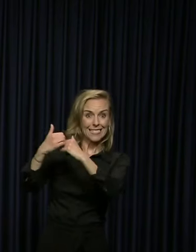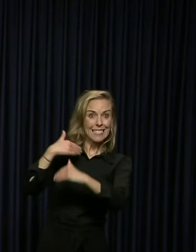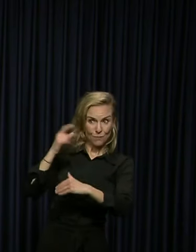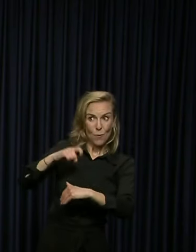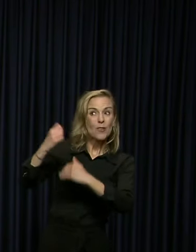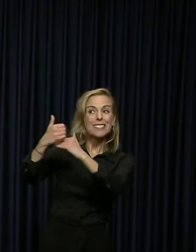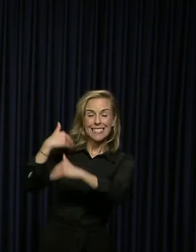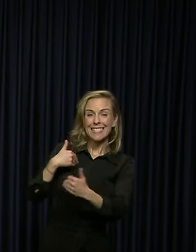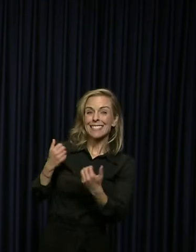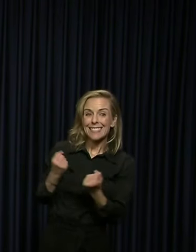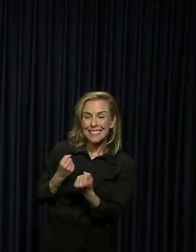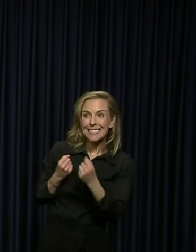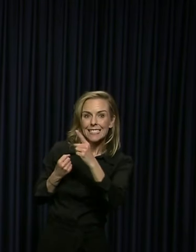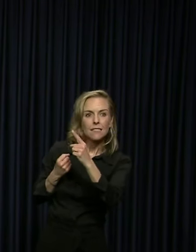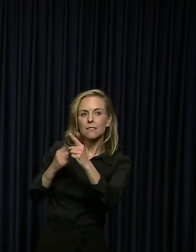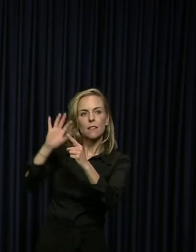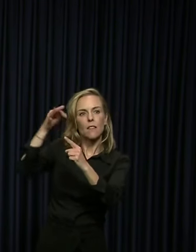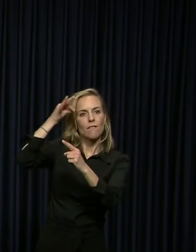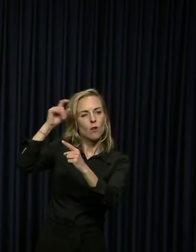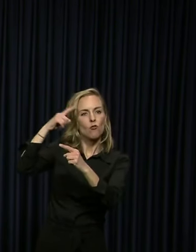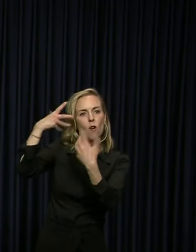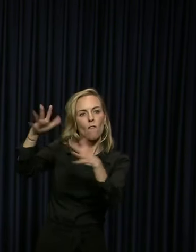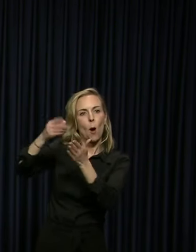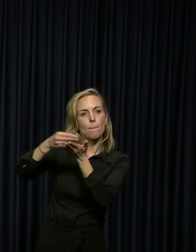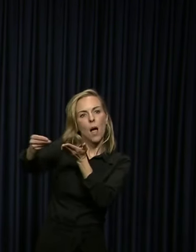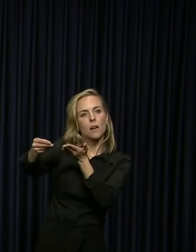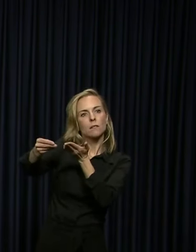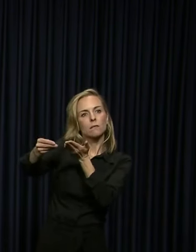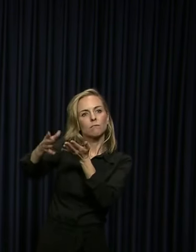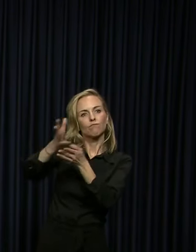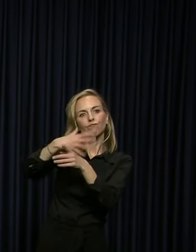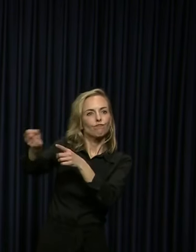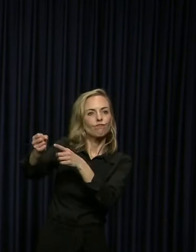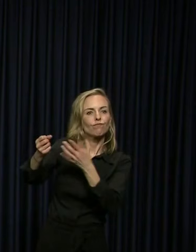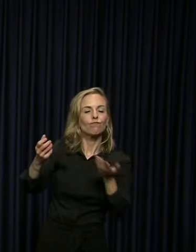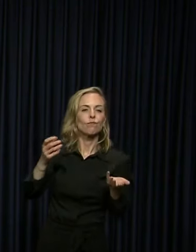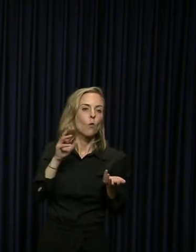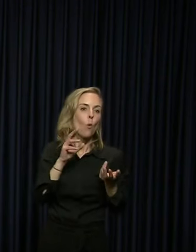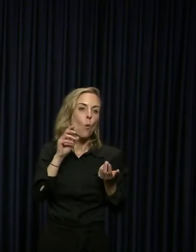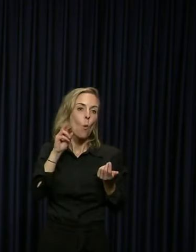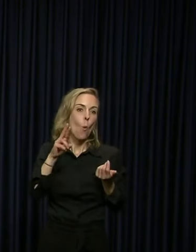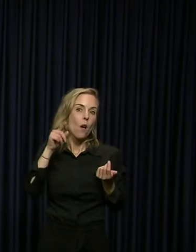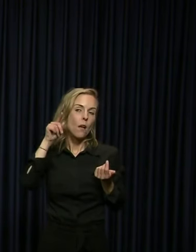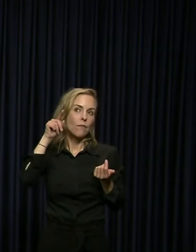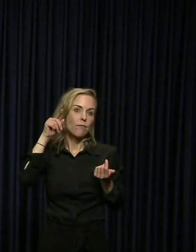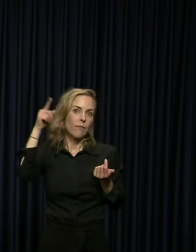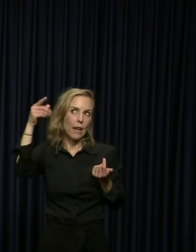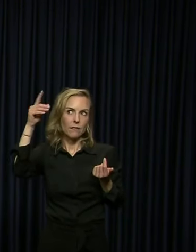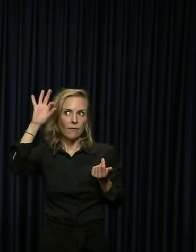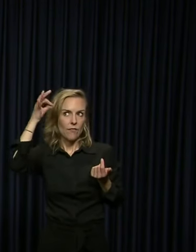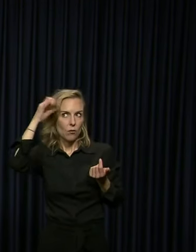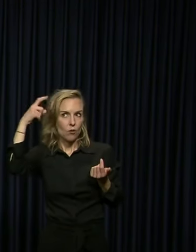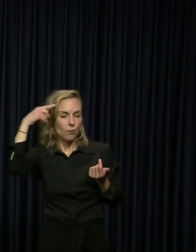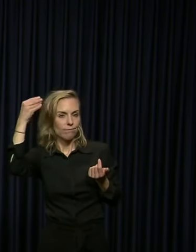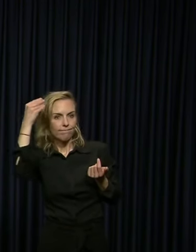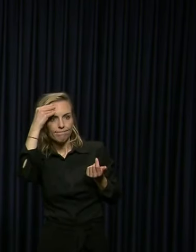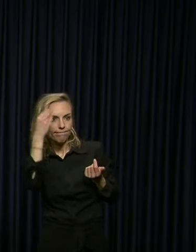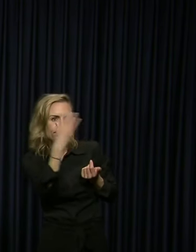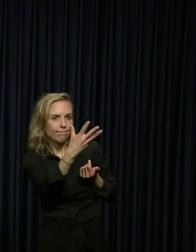THOSE ARE COURT ORDERS, AND WE STILL THINK THAT KIDS NEED TO BE